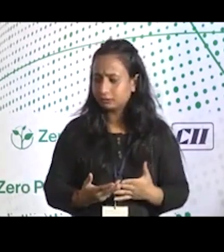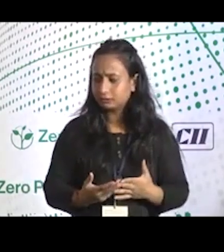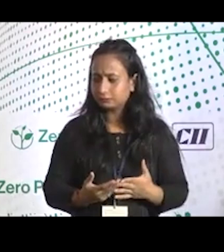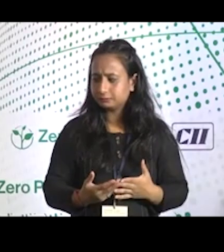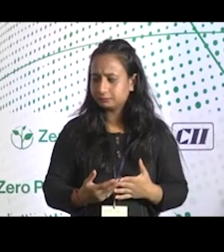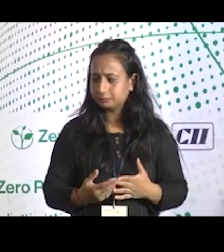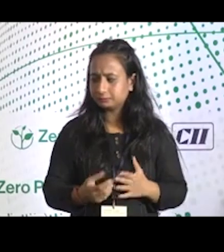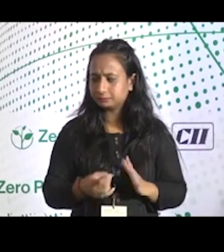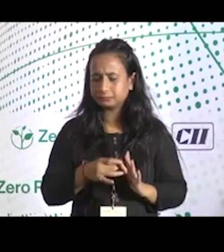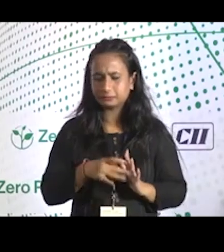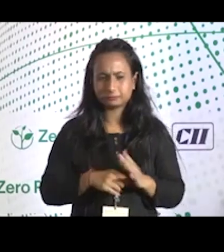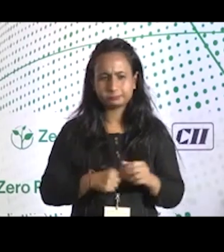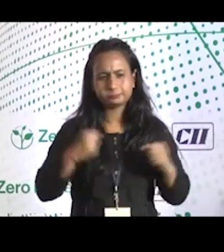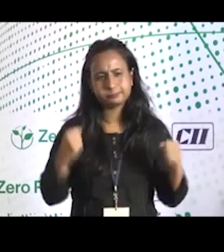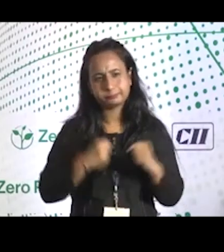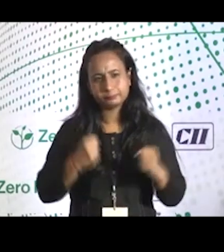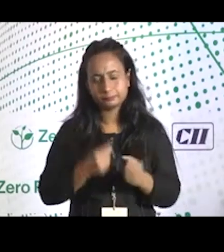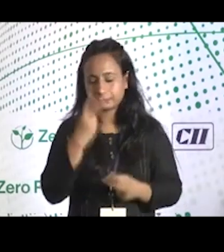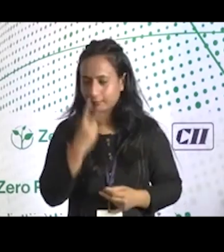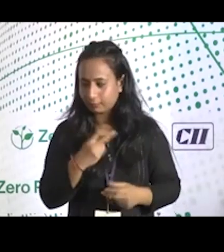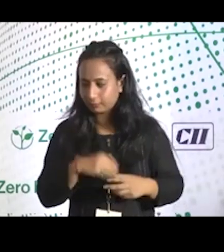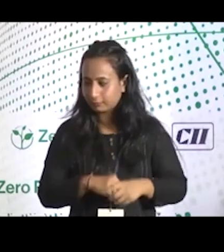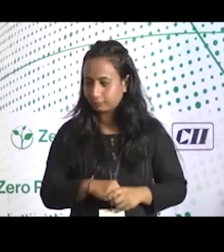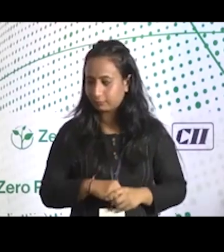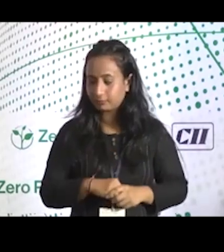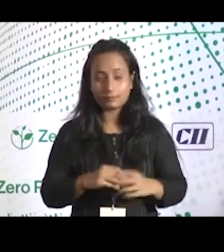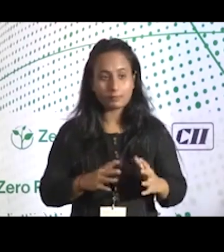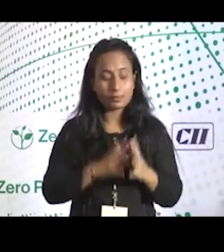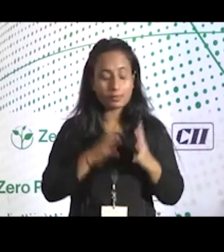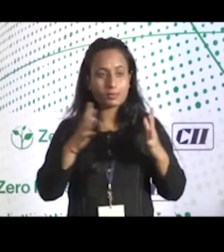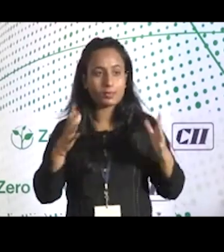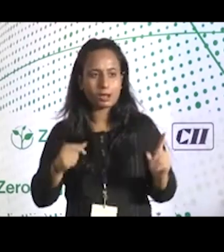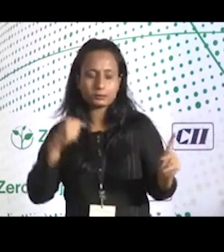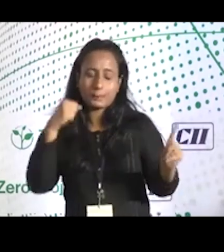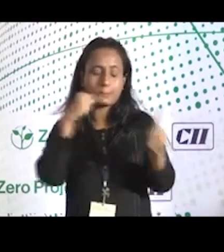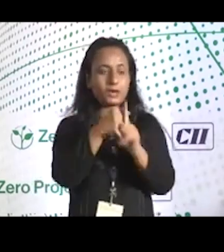But when it comes to a large scale impact that you're talking